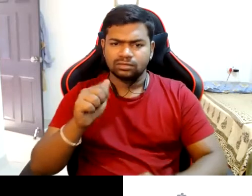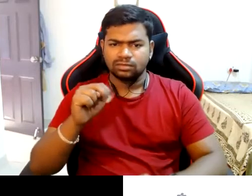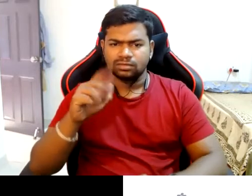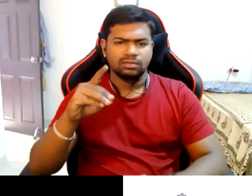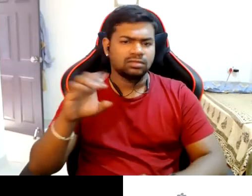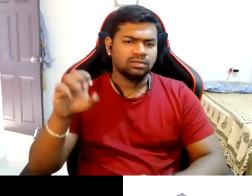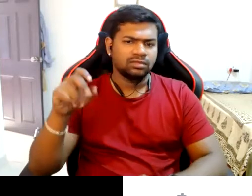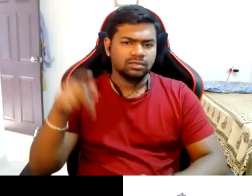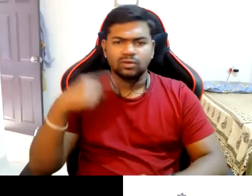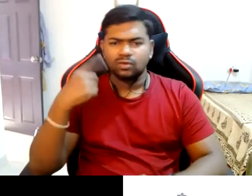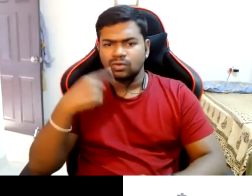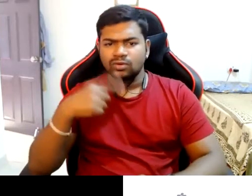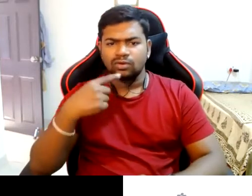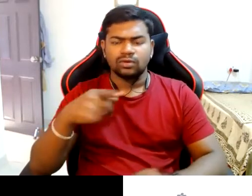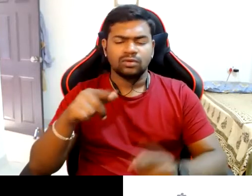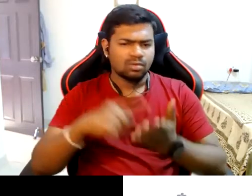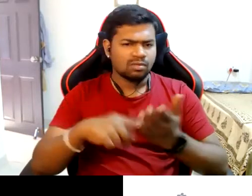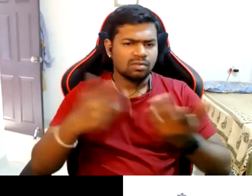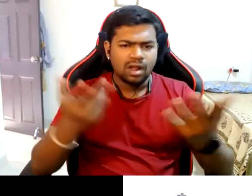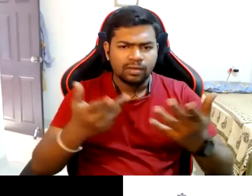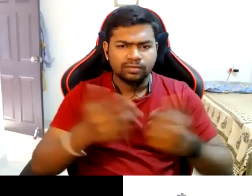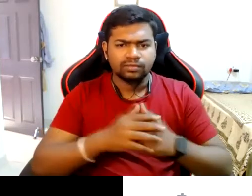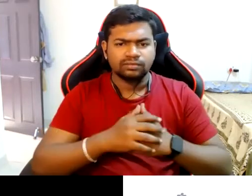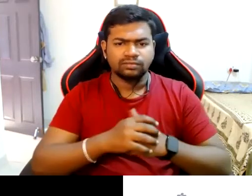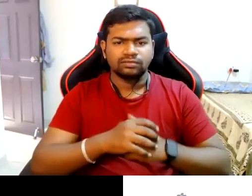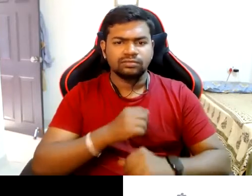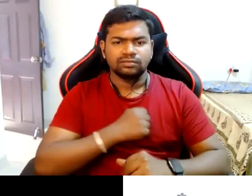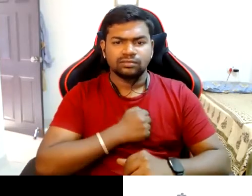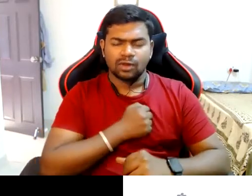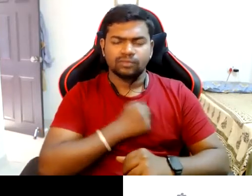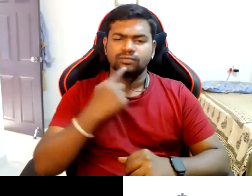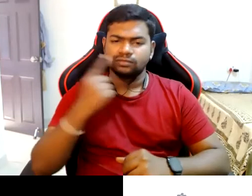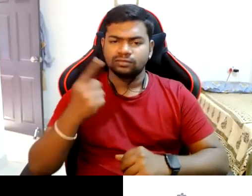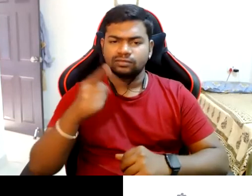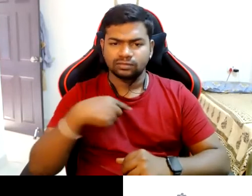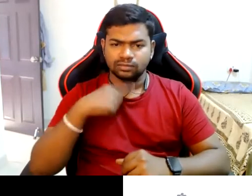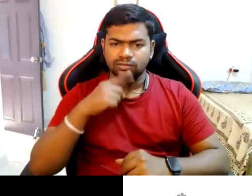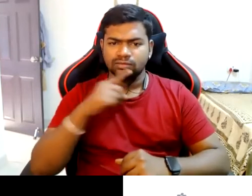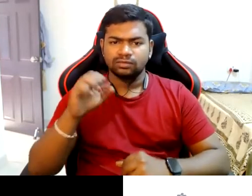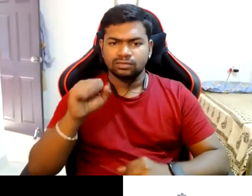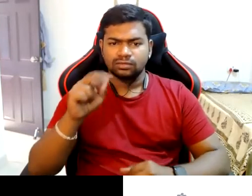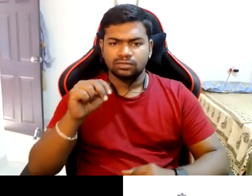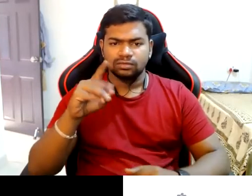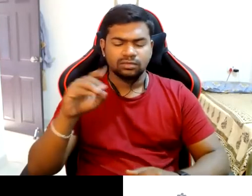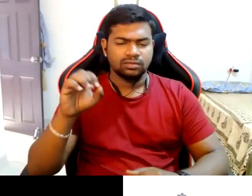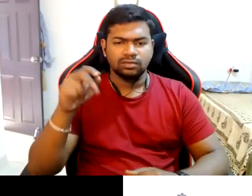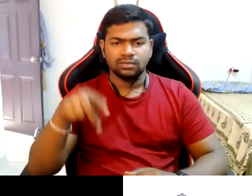who is sandeep and what is going on? And I said sorry sir, I am the real Sandeep. I am the one who is doing all the interview.